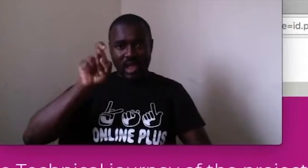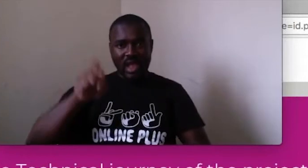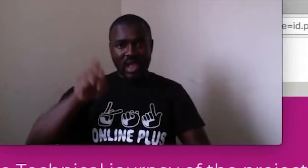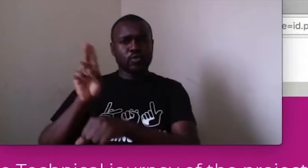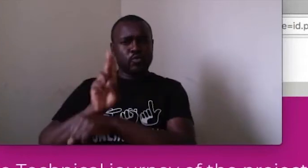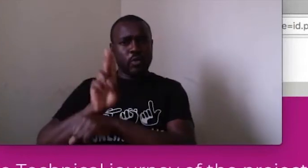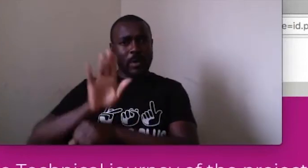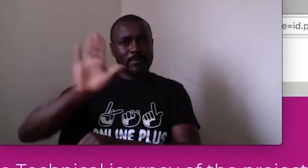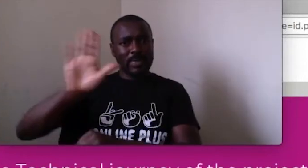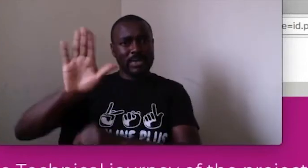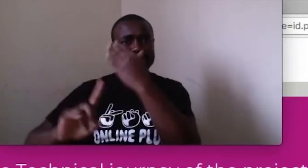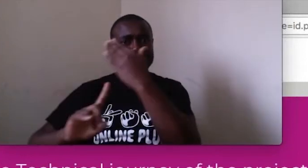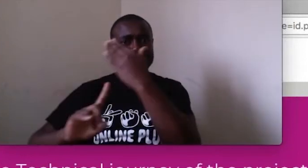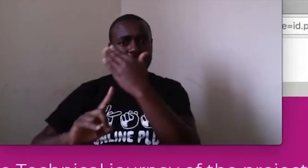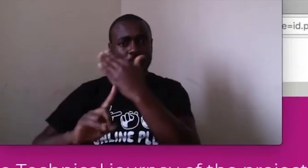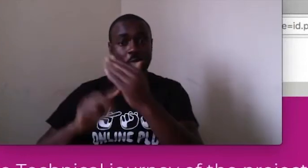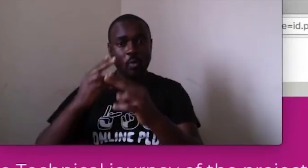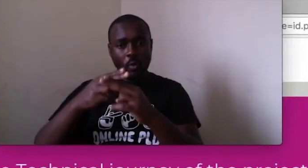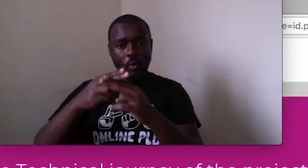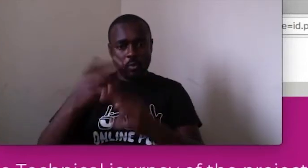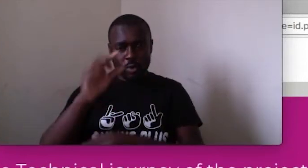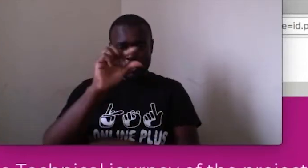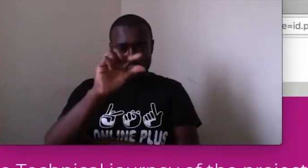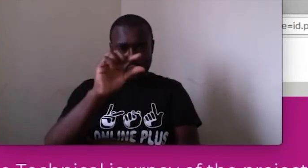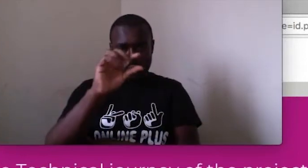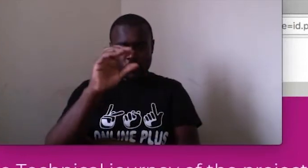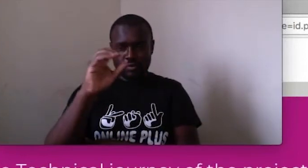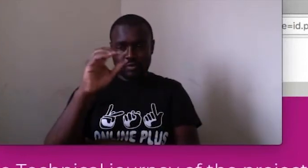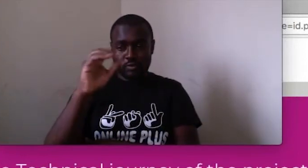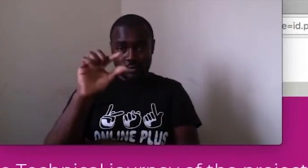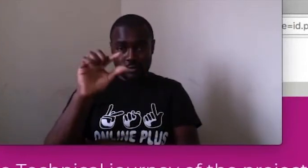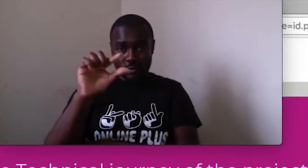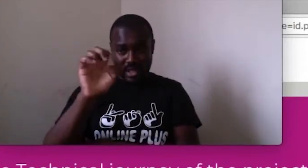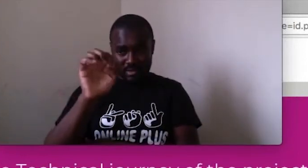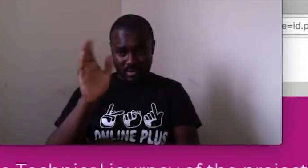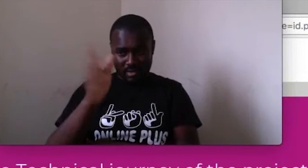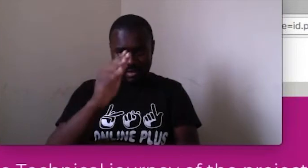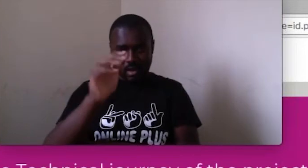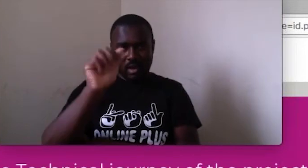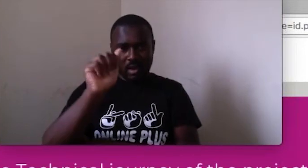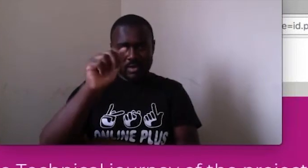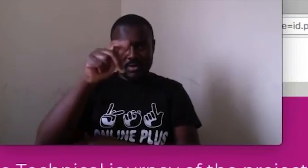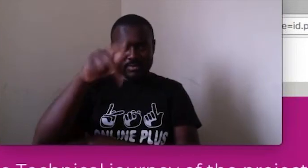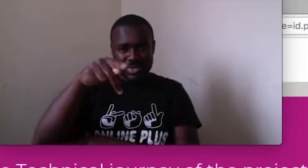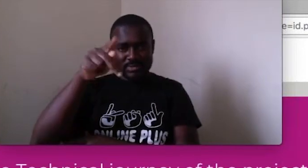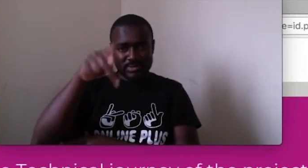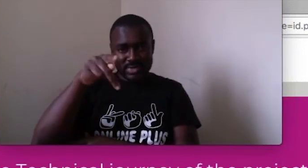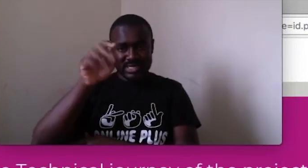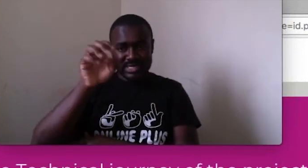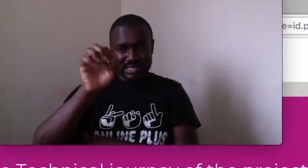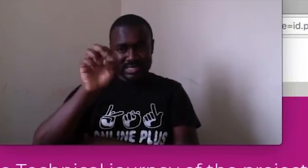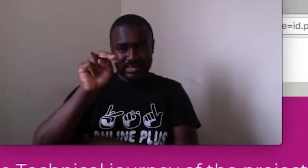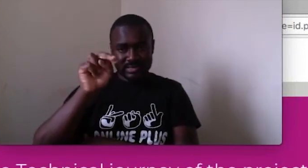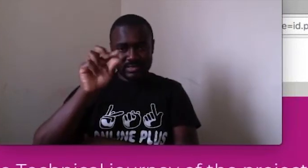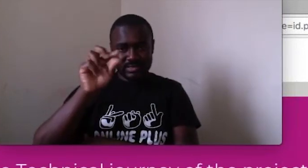But this needed my technical It needed a Google app